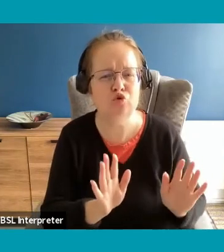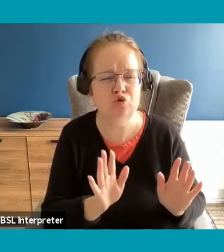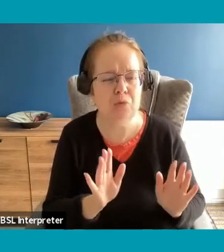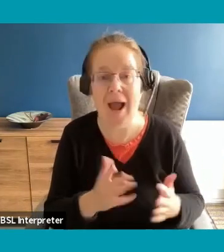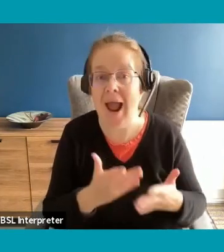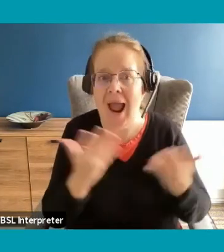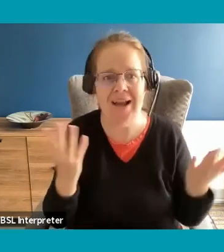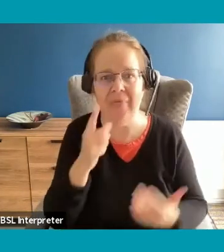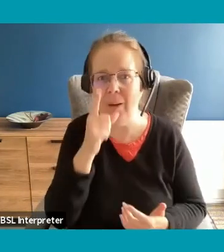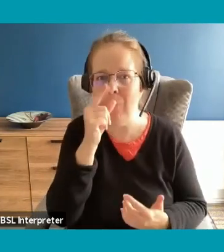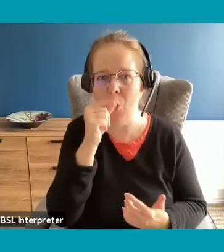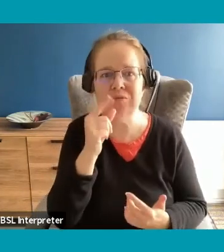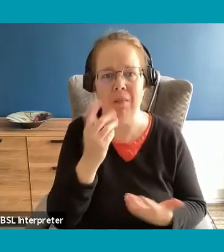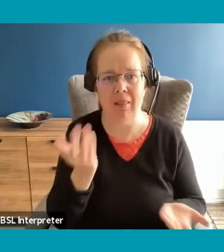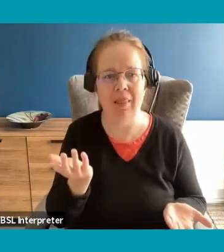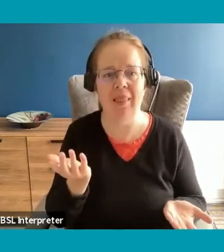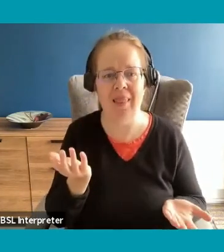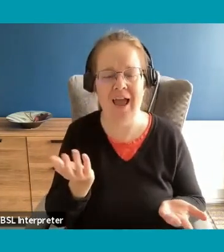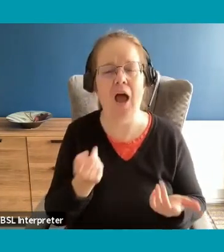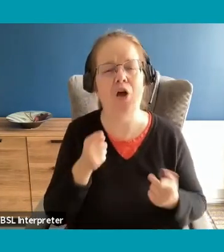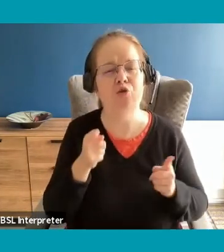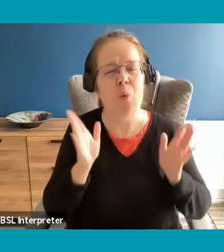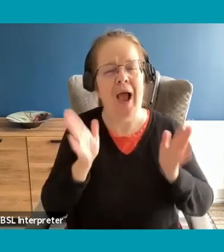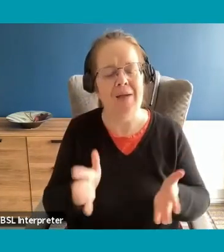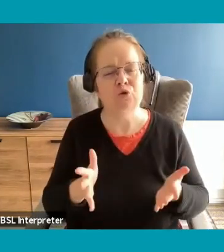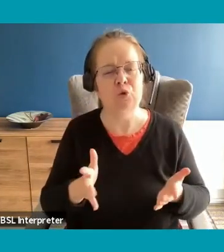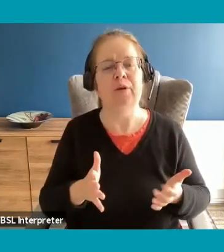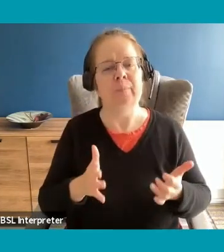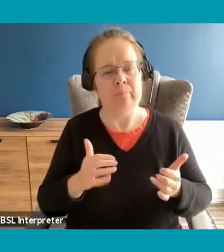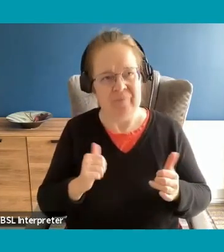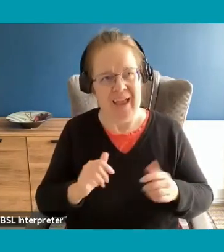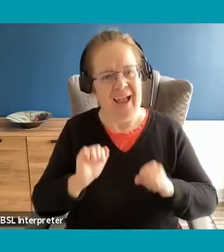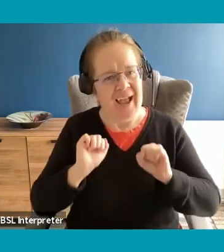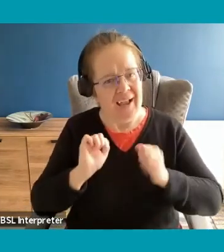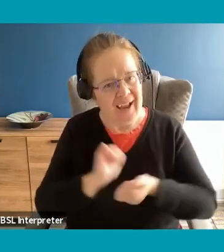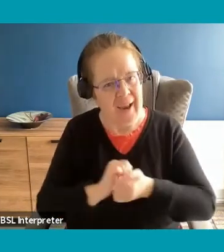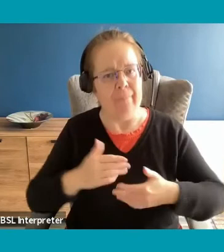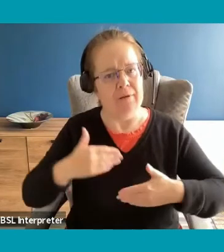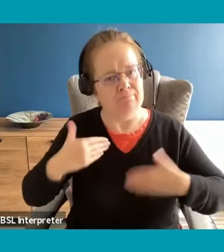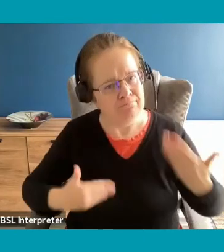Just you have to keep on top of it. Keep on pushing and things will look up.